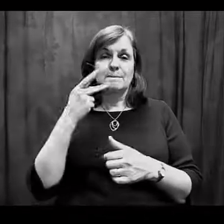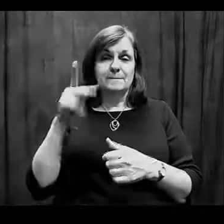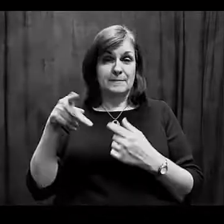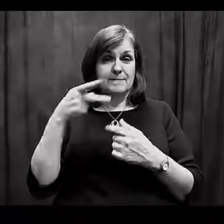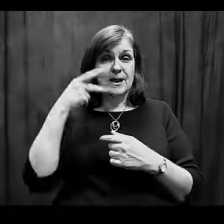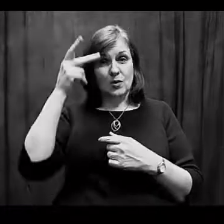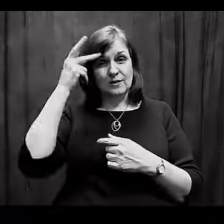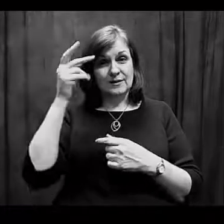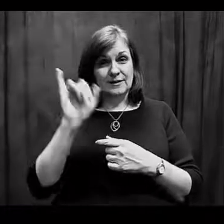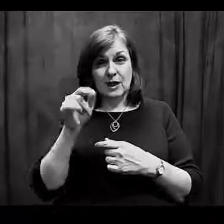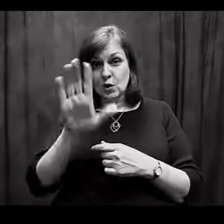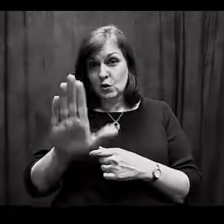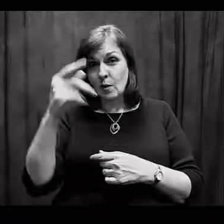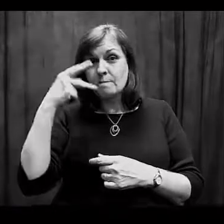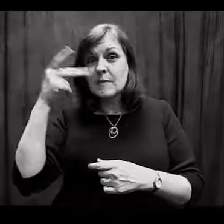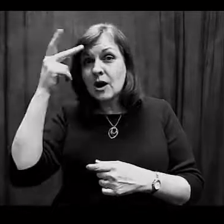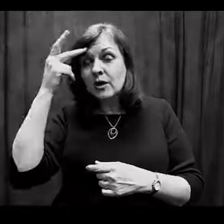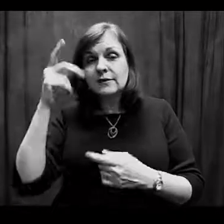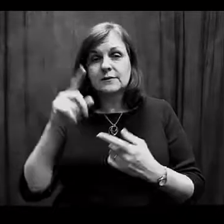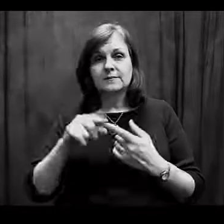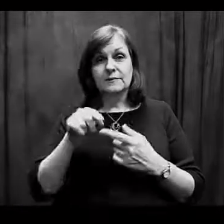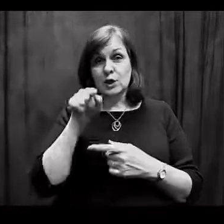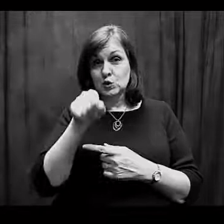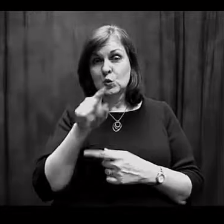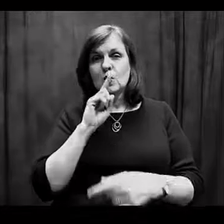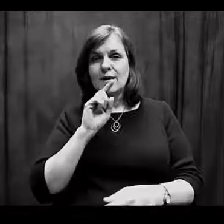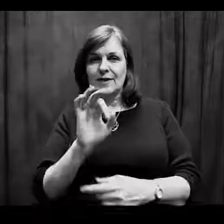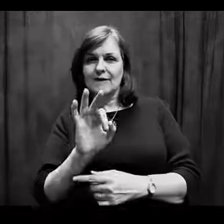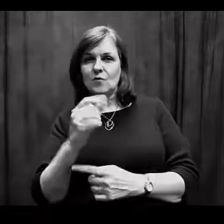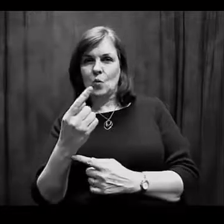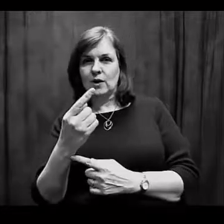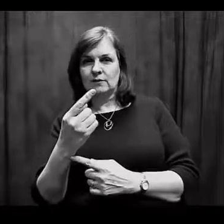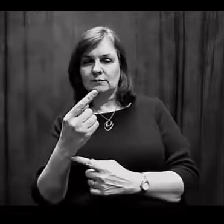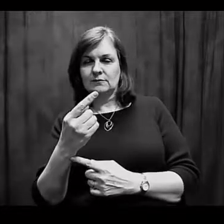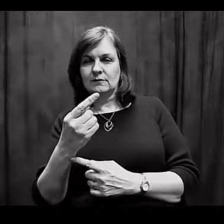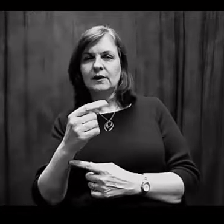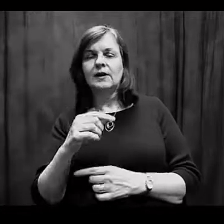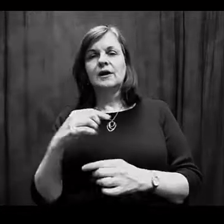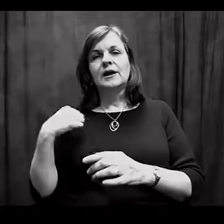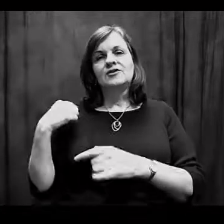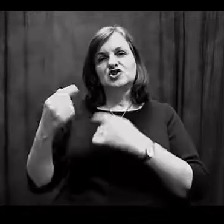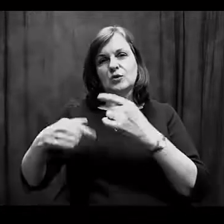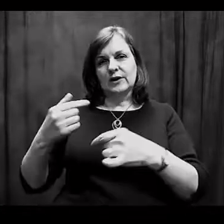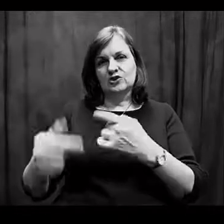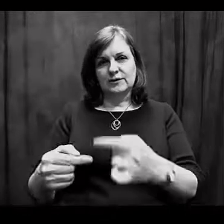so this is like your parents and this is you ok, so